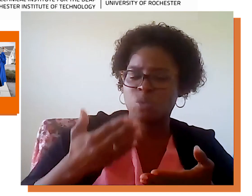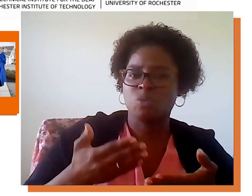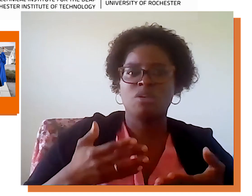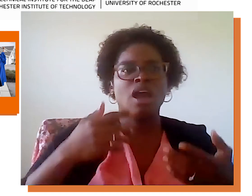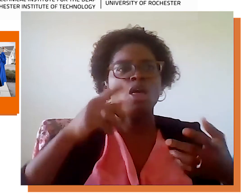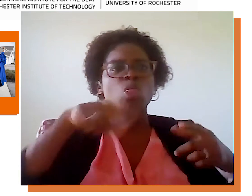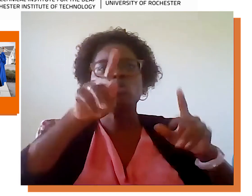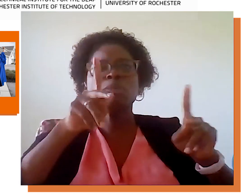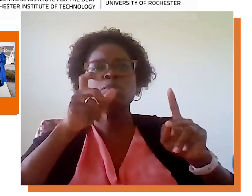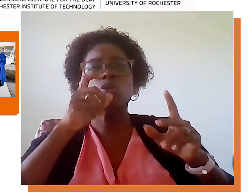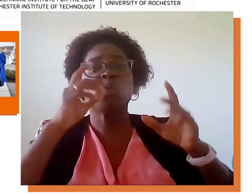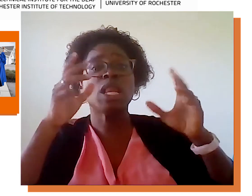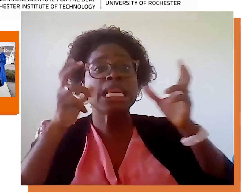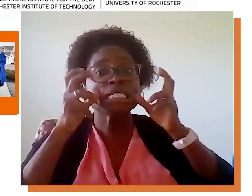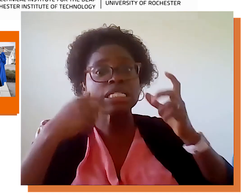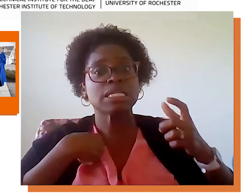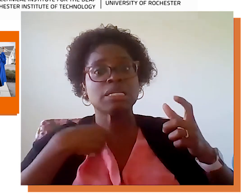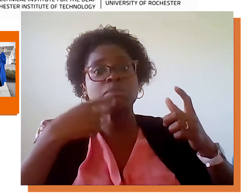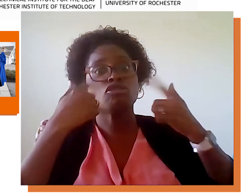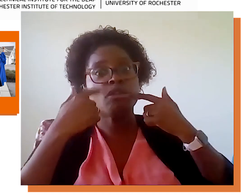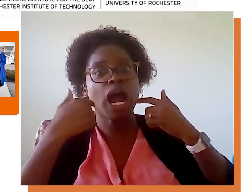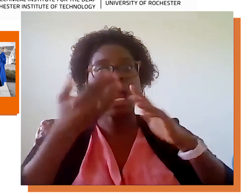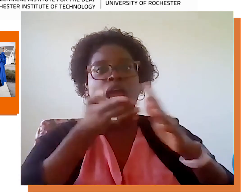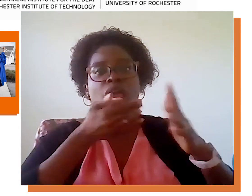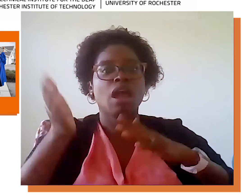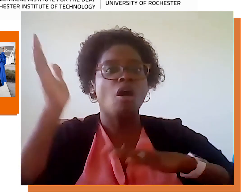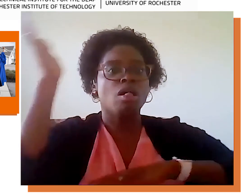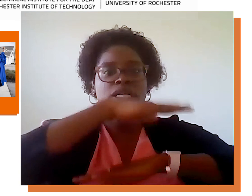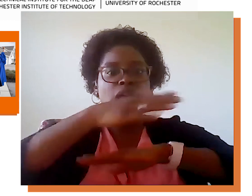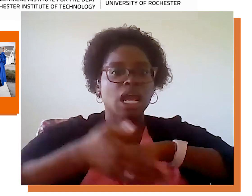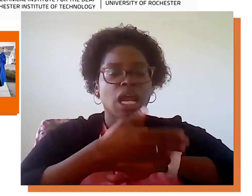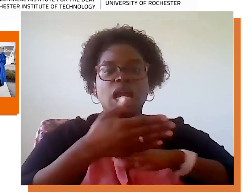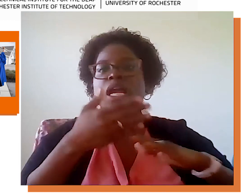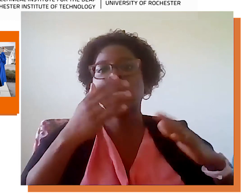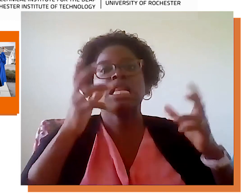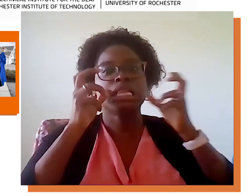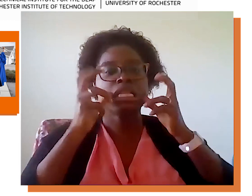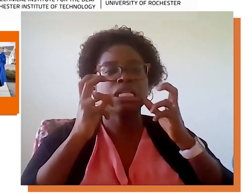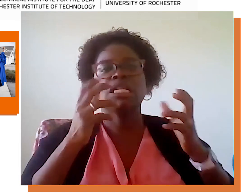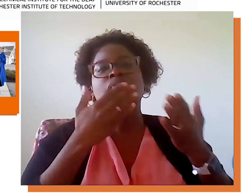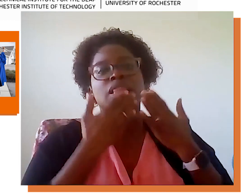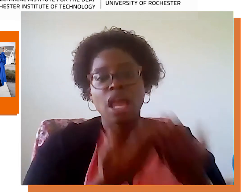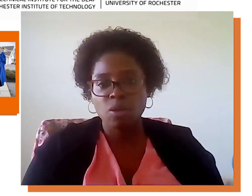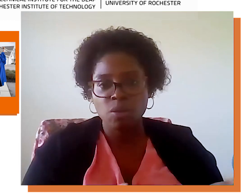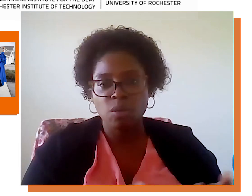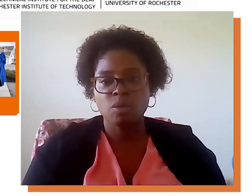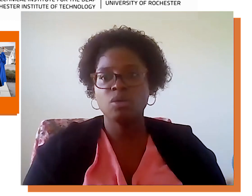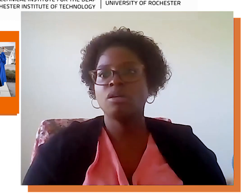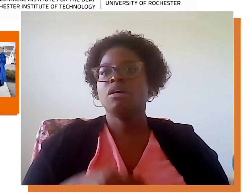The individuals that helped me through my dissertation, the folks that listened to me cry and whine day and night,